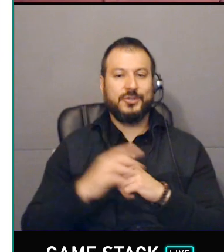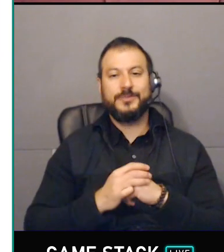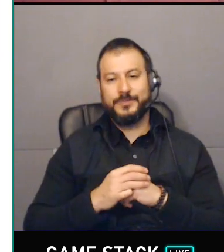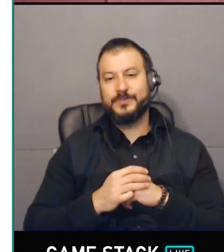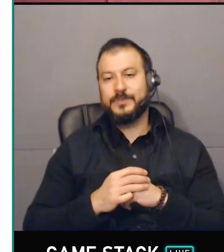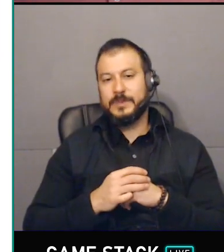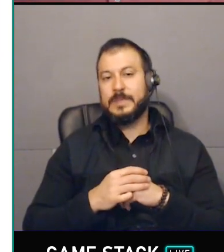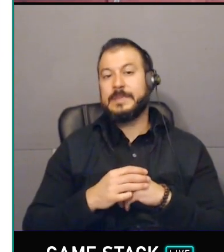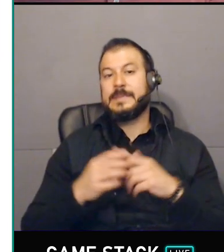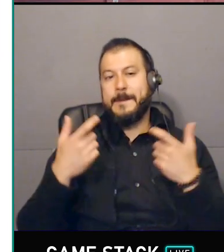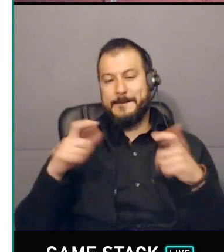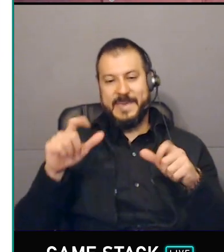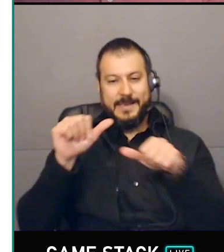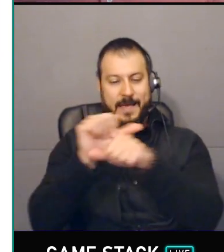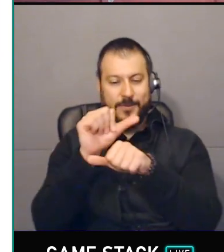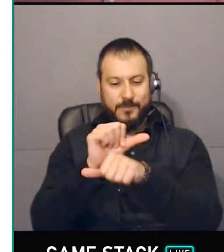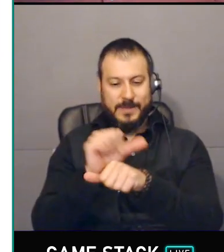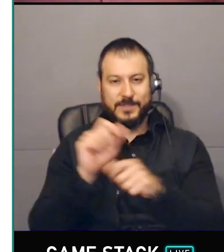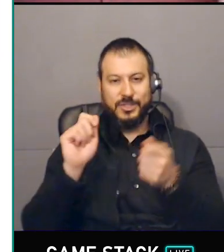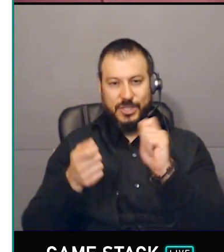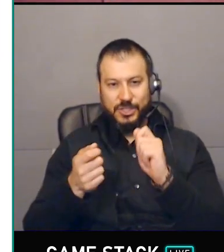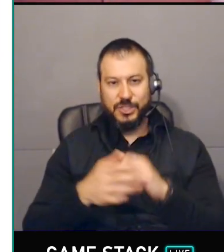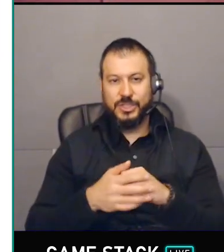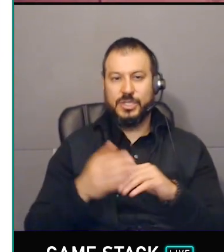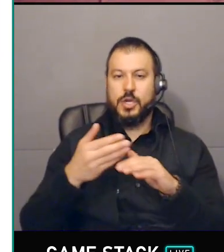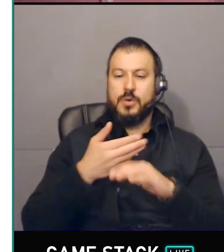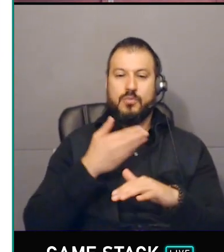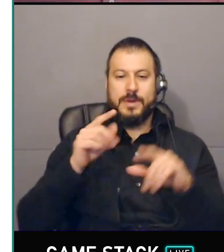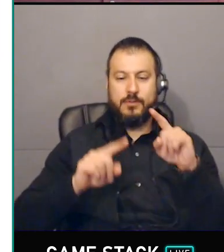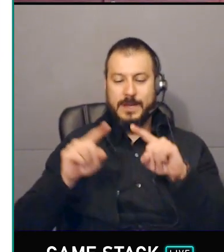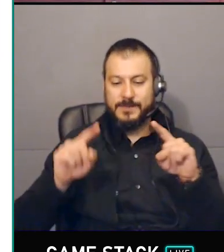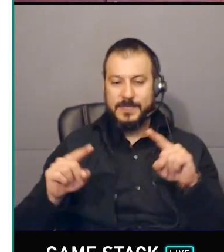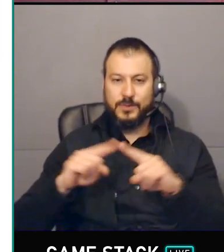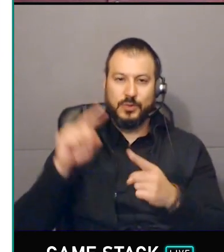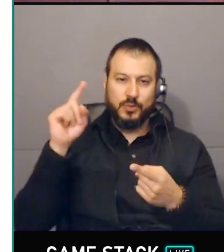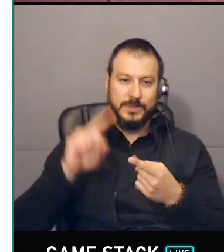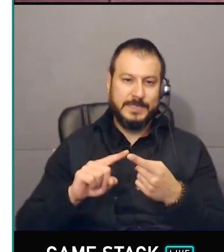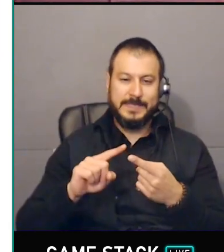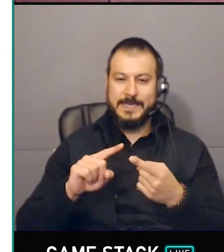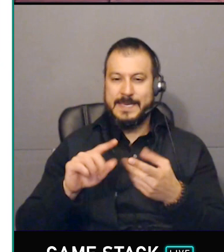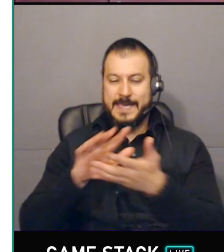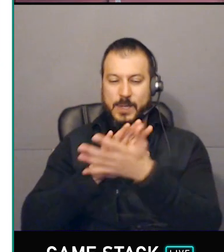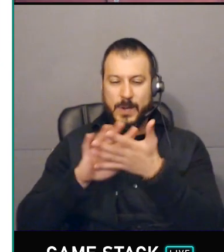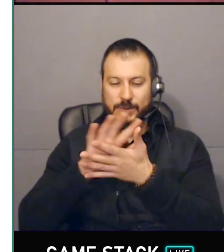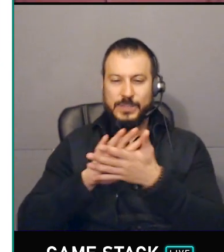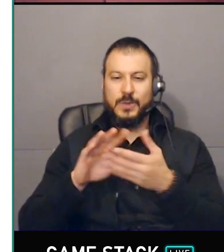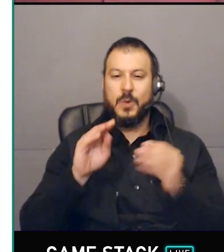We made some big algorithmic changes including pre-randomization to reduce incoherency.